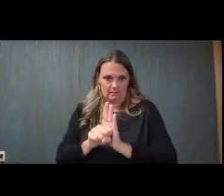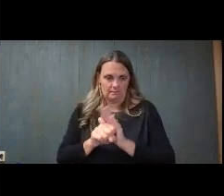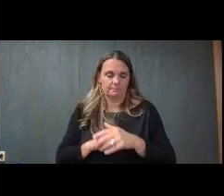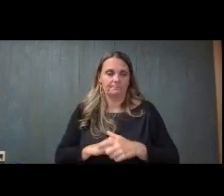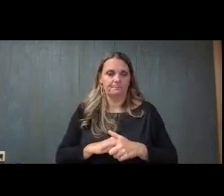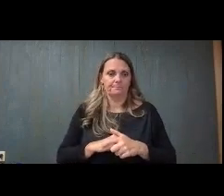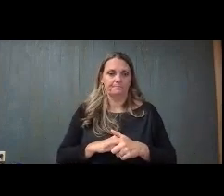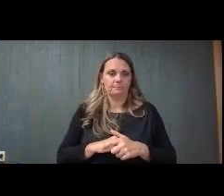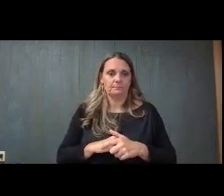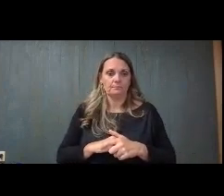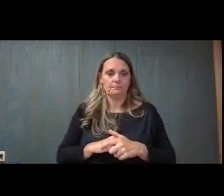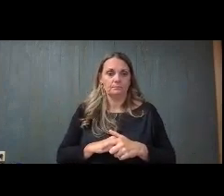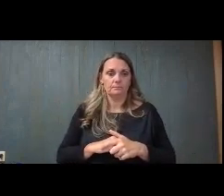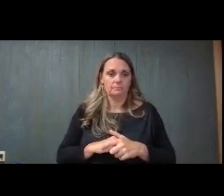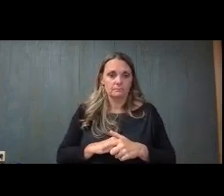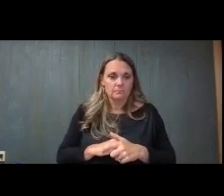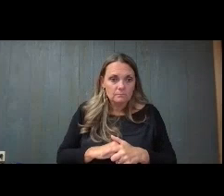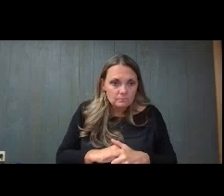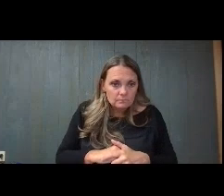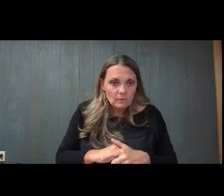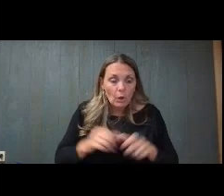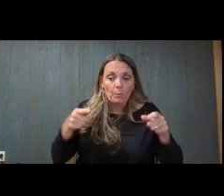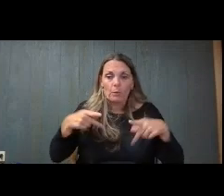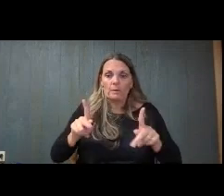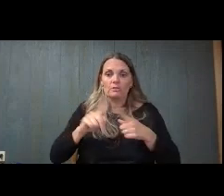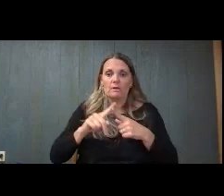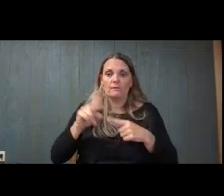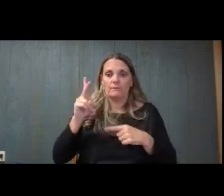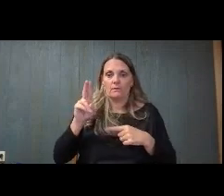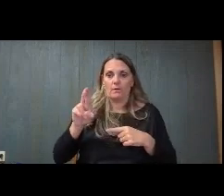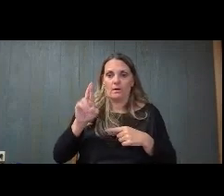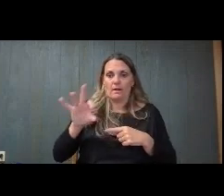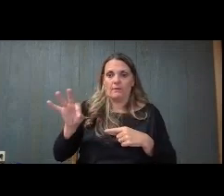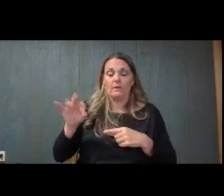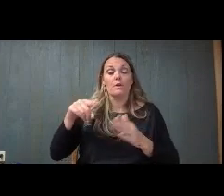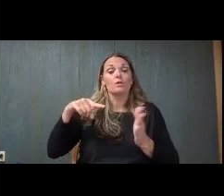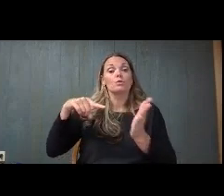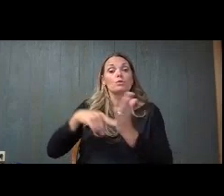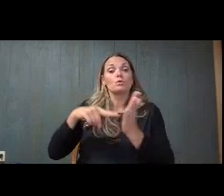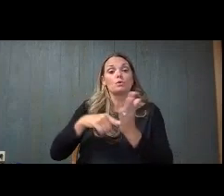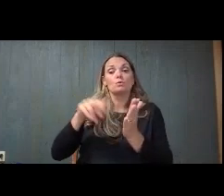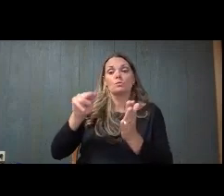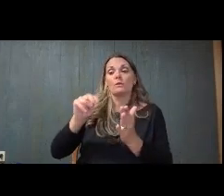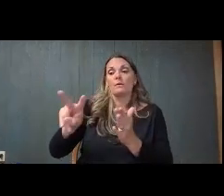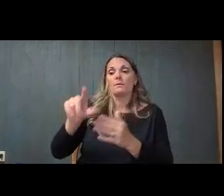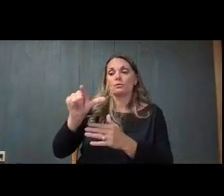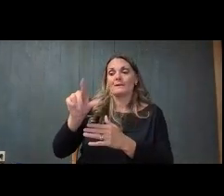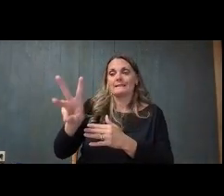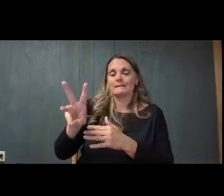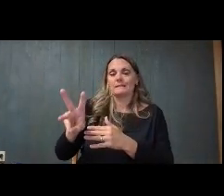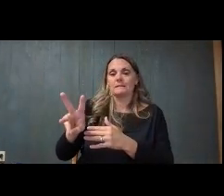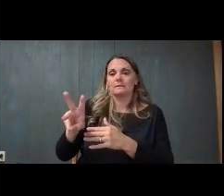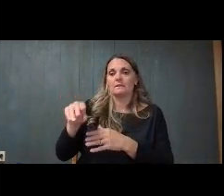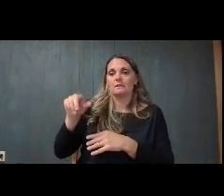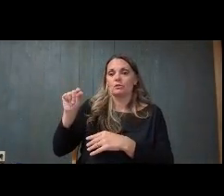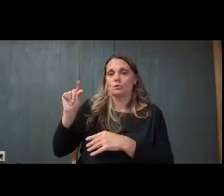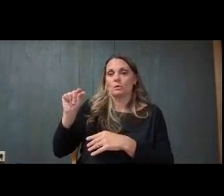Submission of RF response proposals are due by November 26th, 2024. By 4:30 p.m.